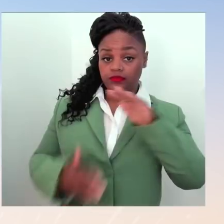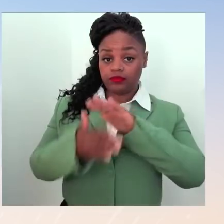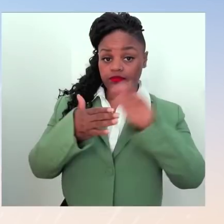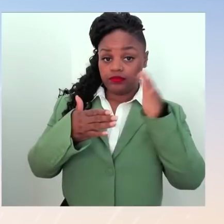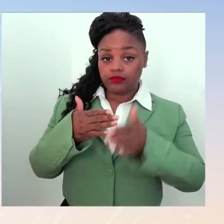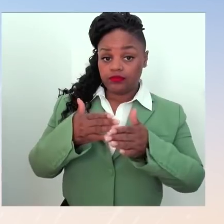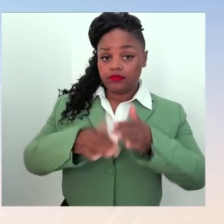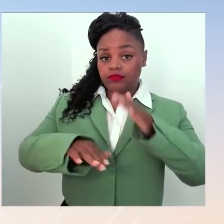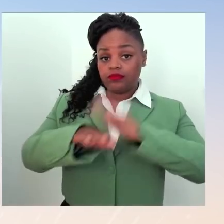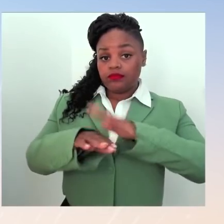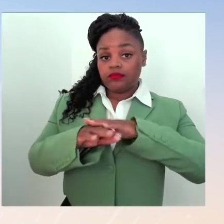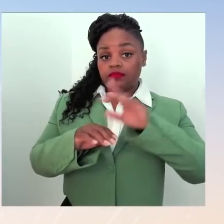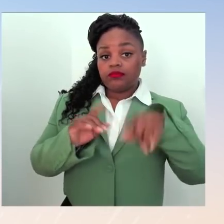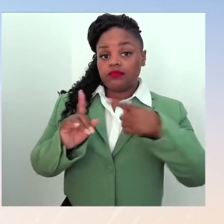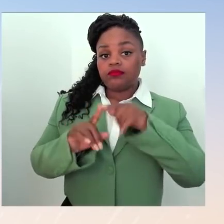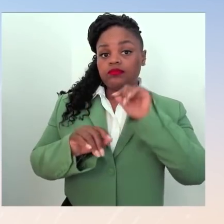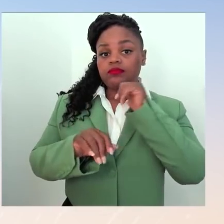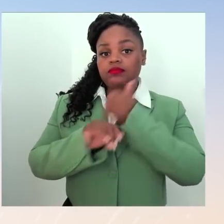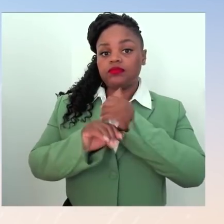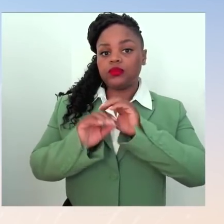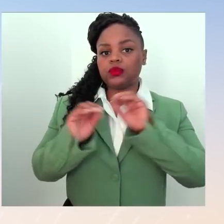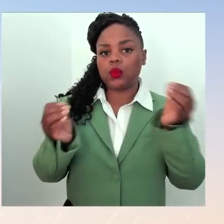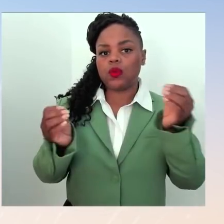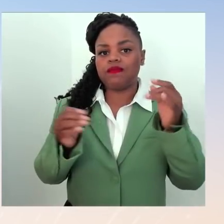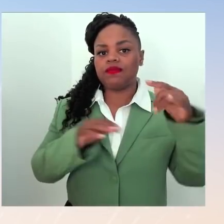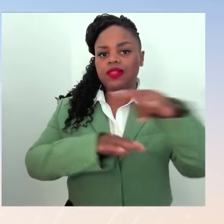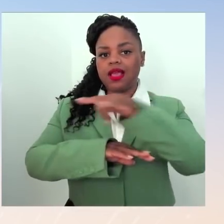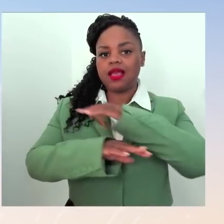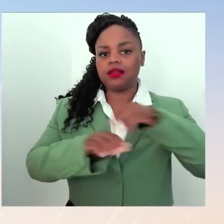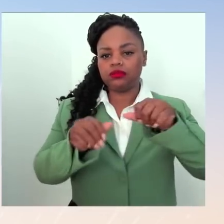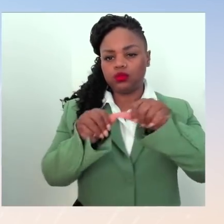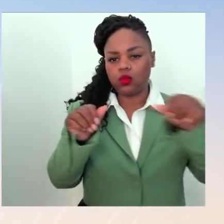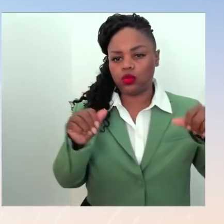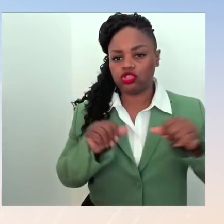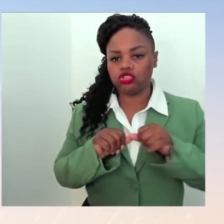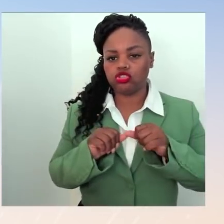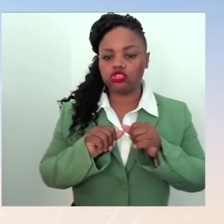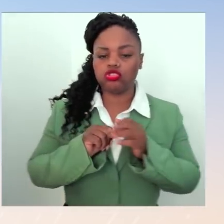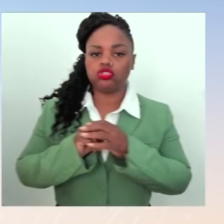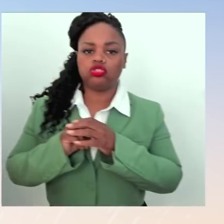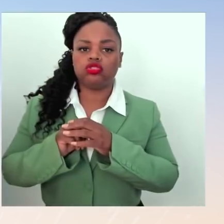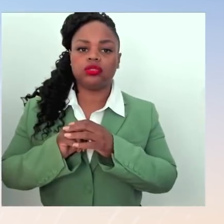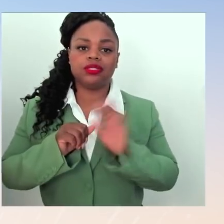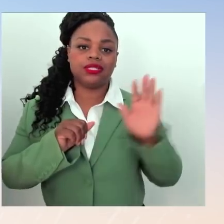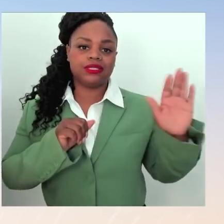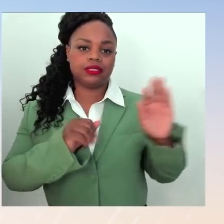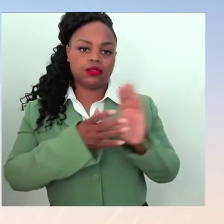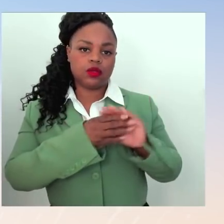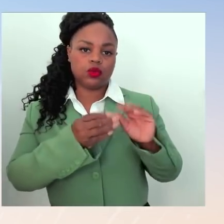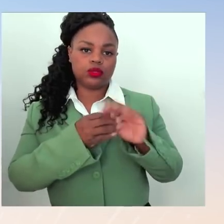but he also went further. His language was, via translator: "Any move in this direction will be viewed by us